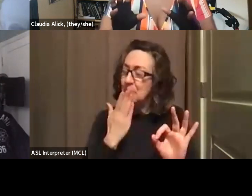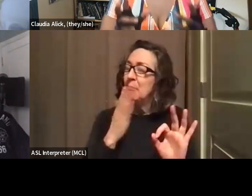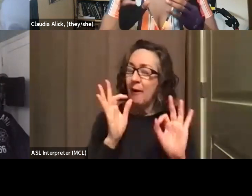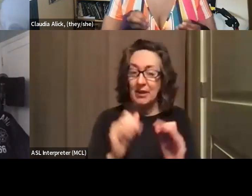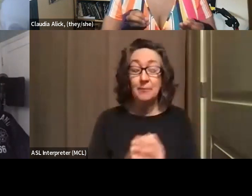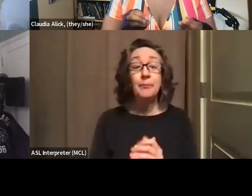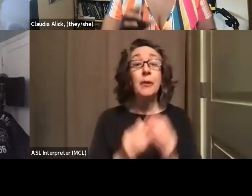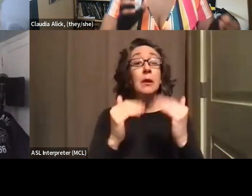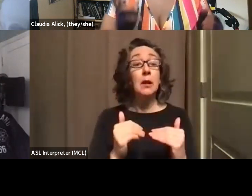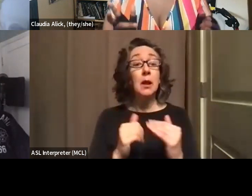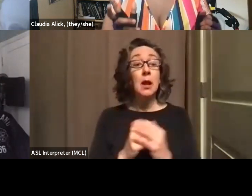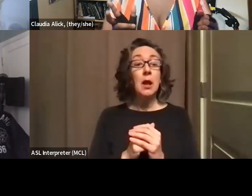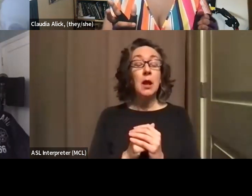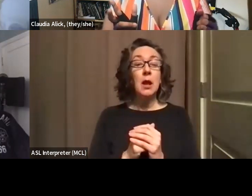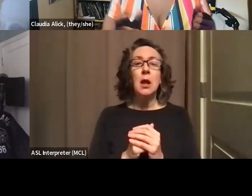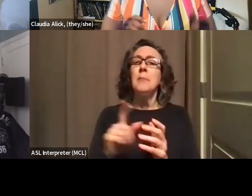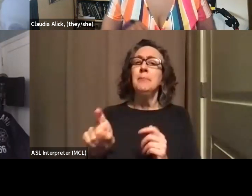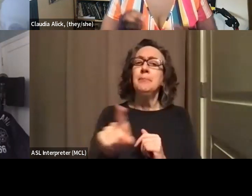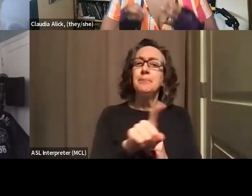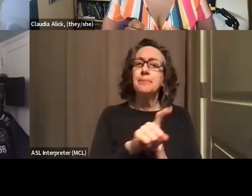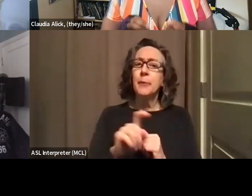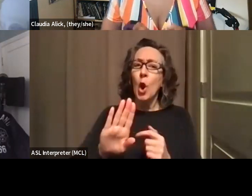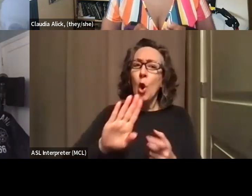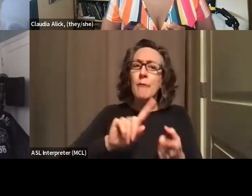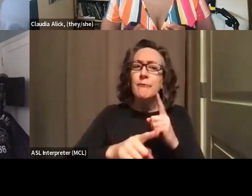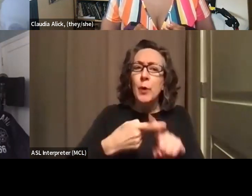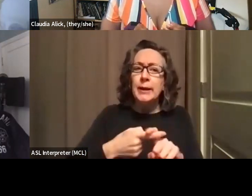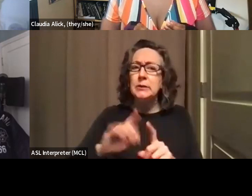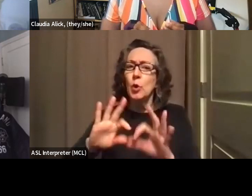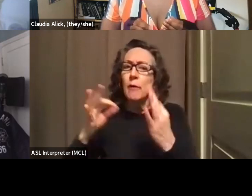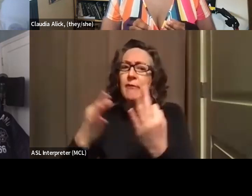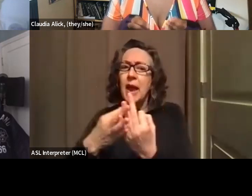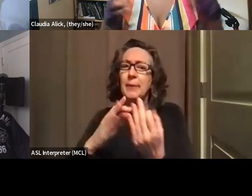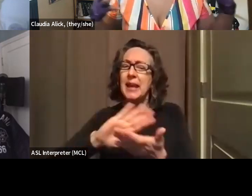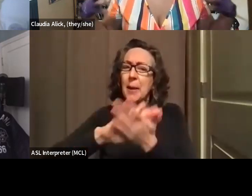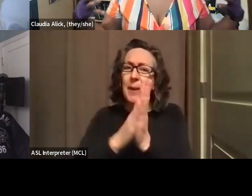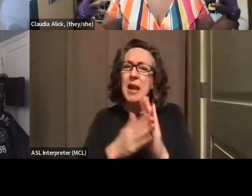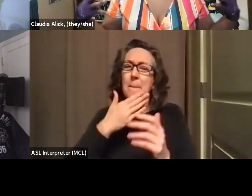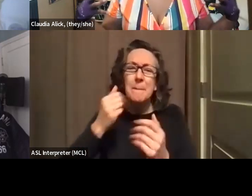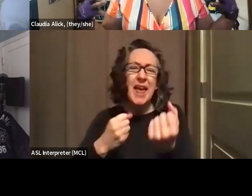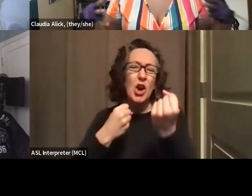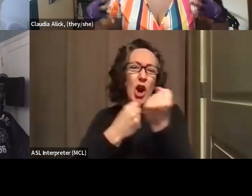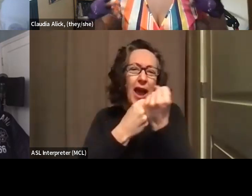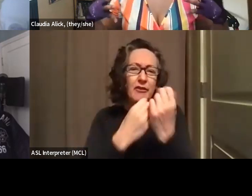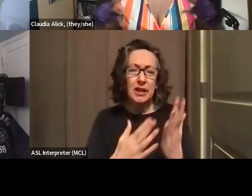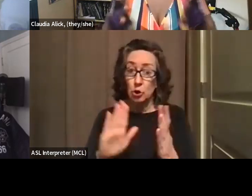How can friends and family be better advocates? How can your community help support you?